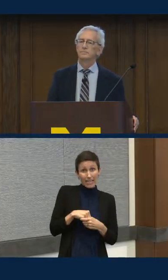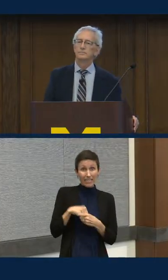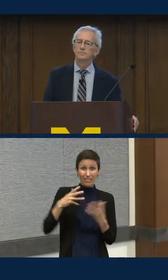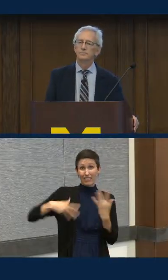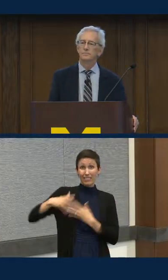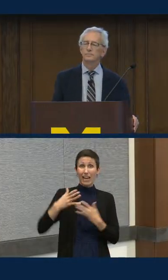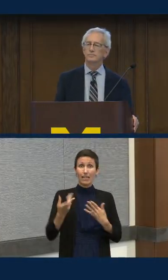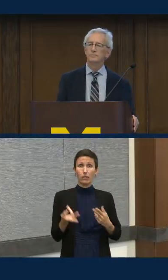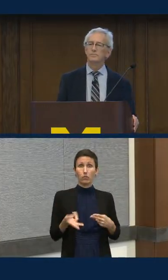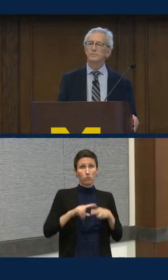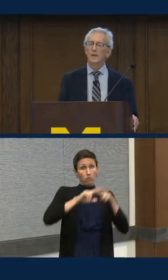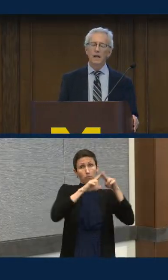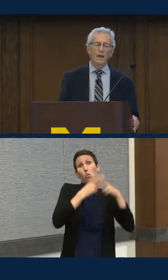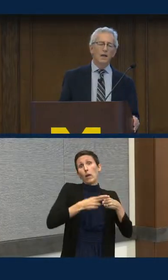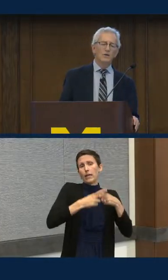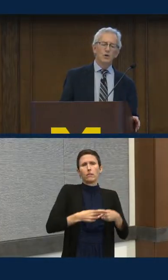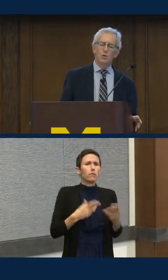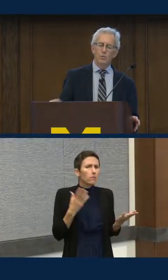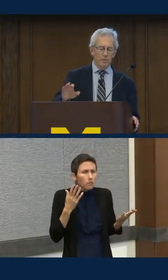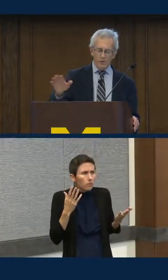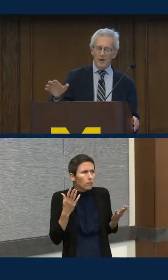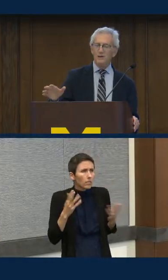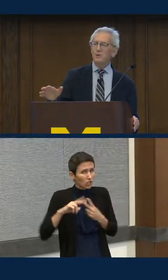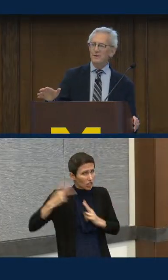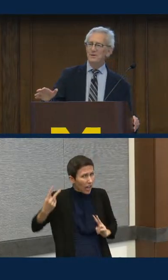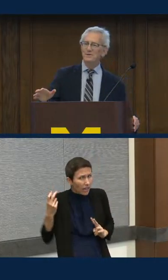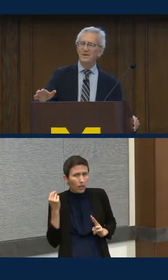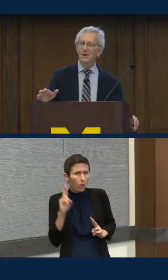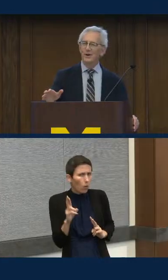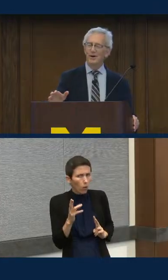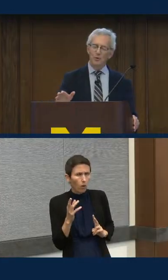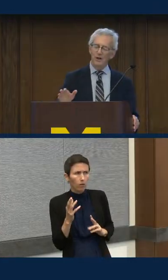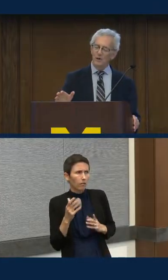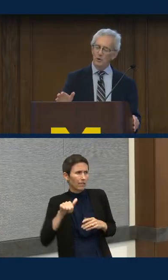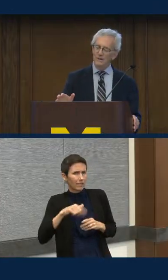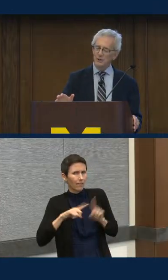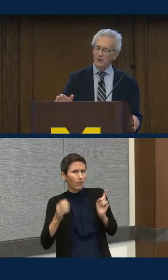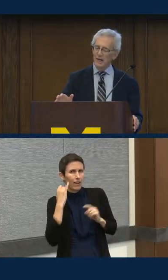more complicated than that? A lot of questions there. Great